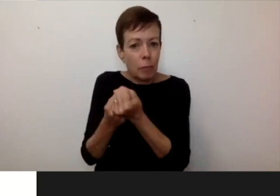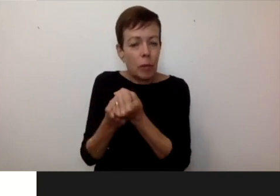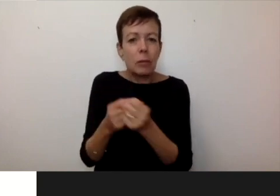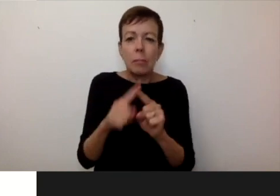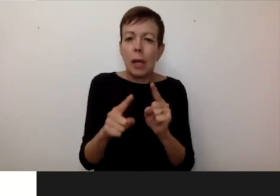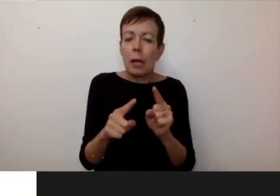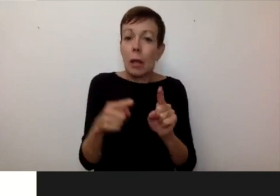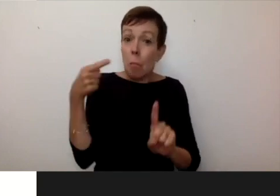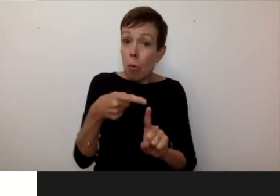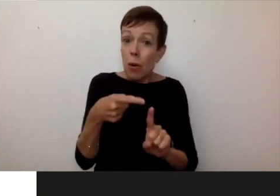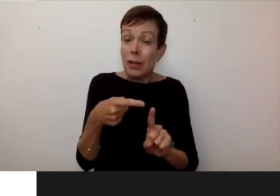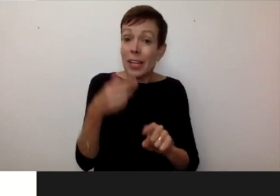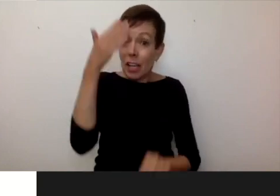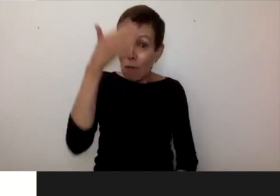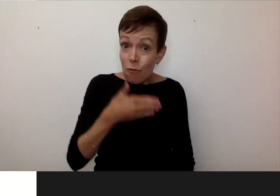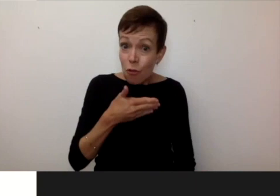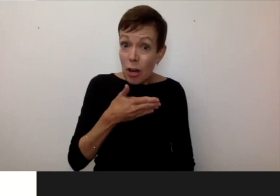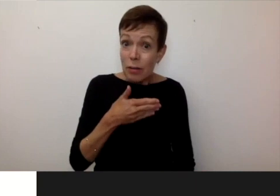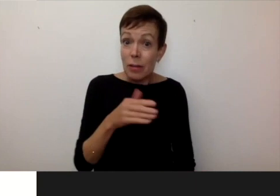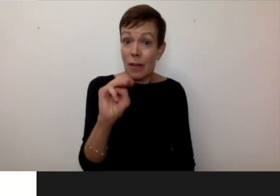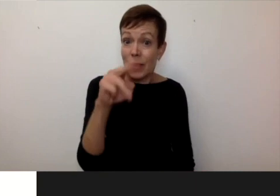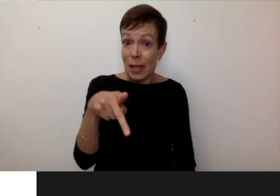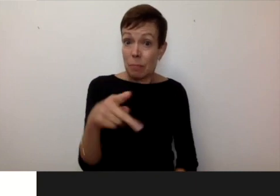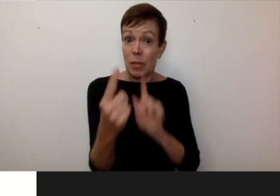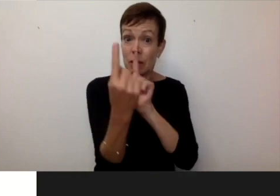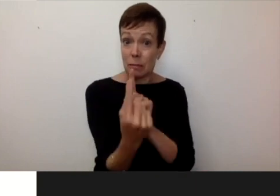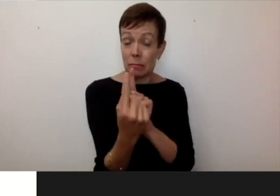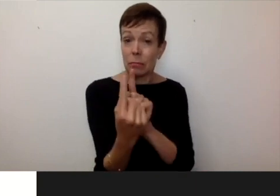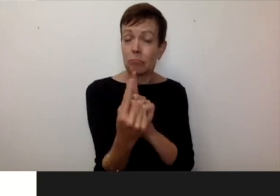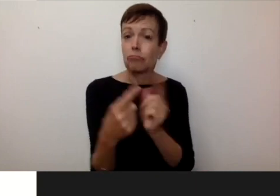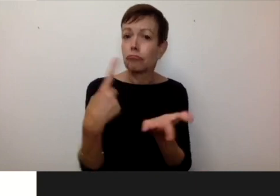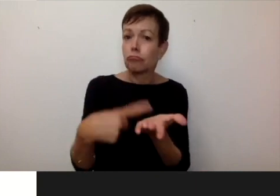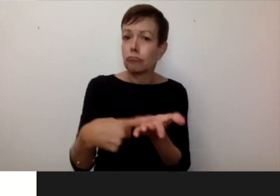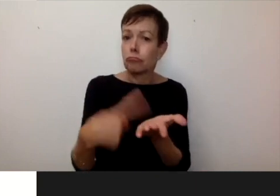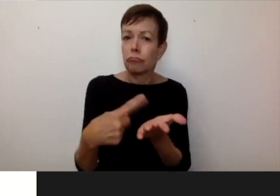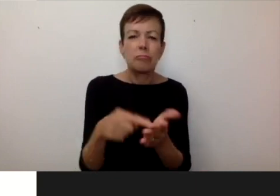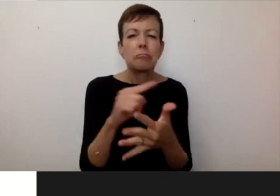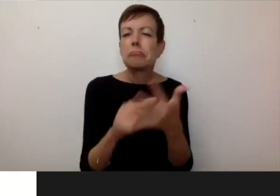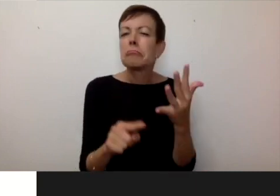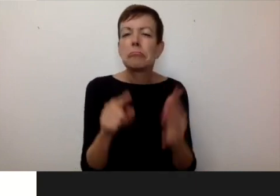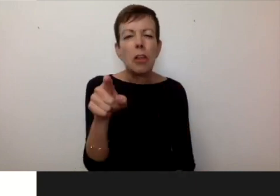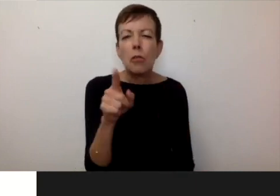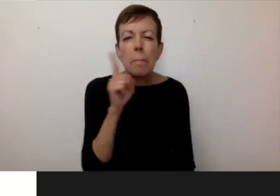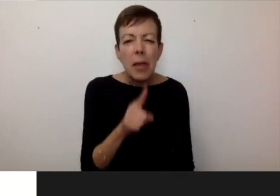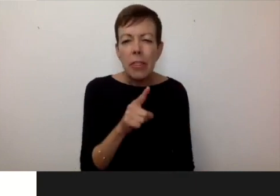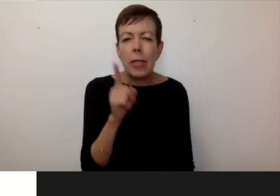of and with the politicians and parliament terriers who hold those myths so great question